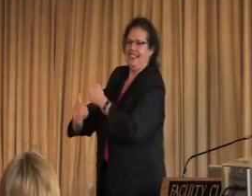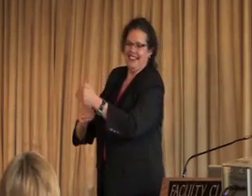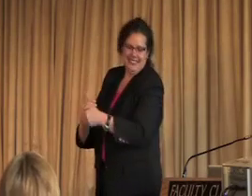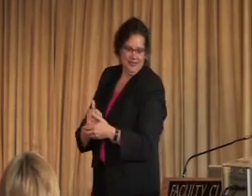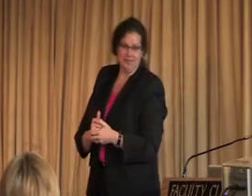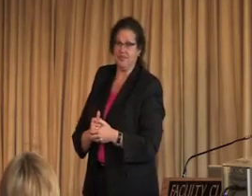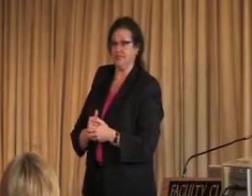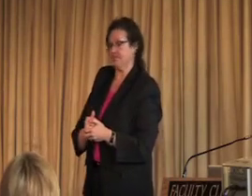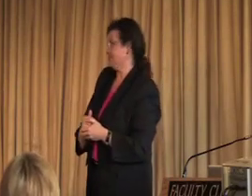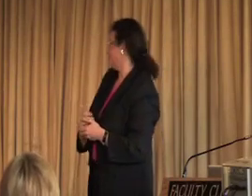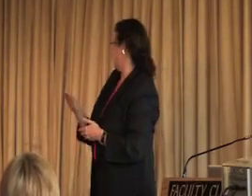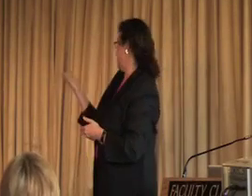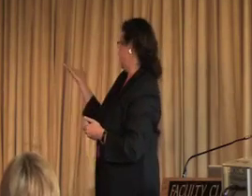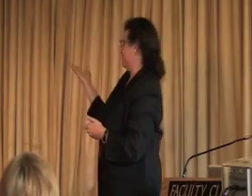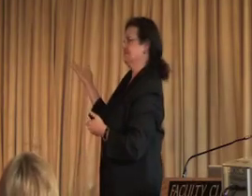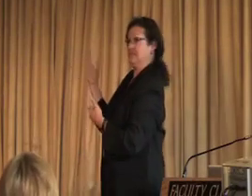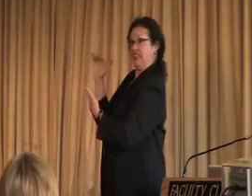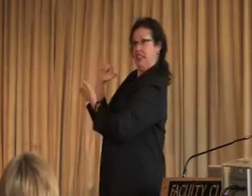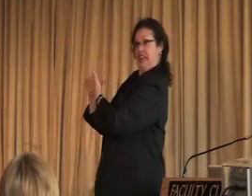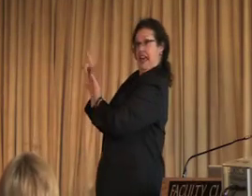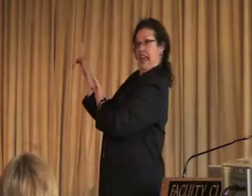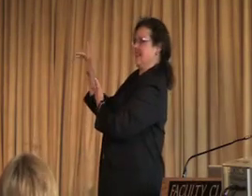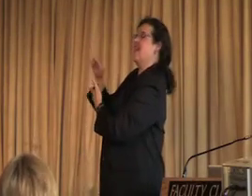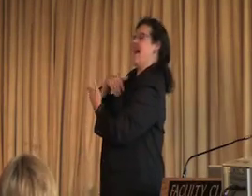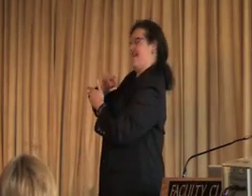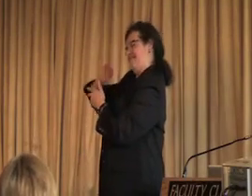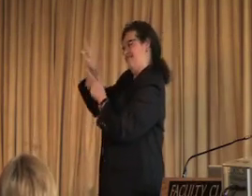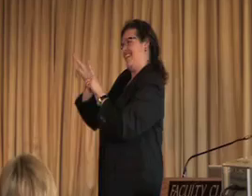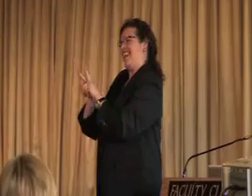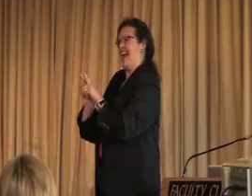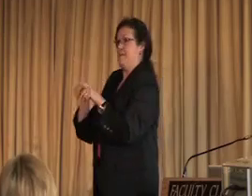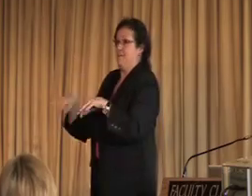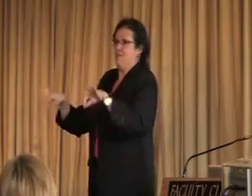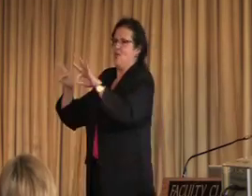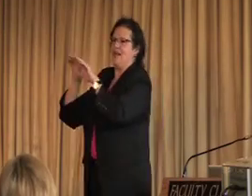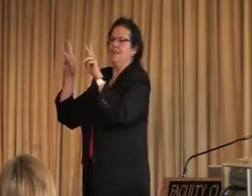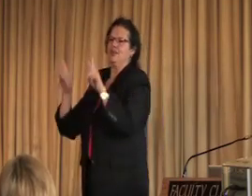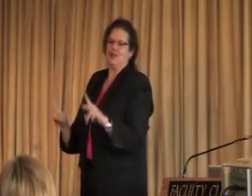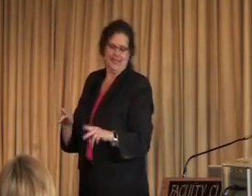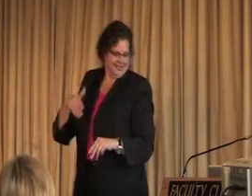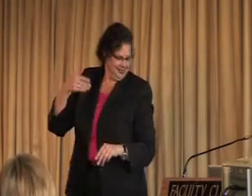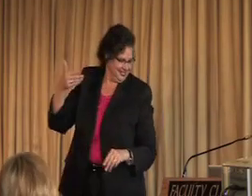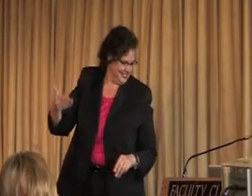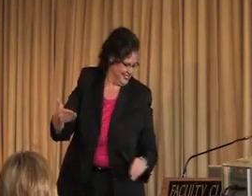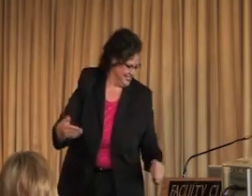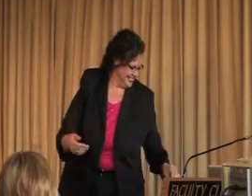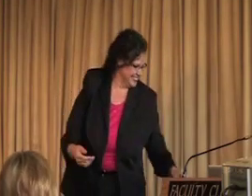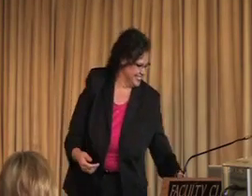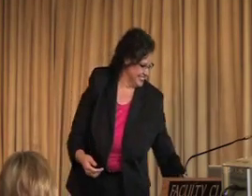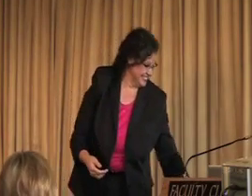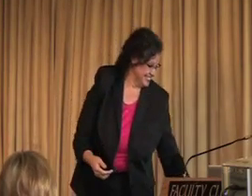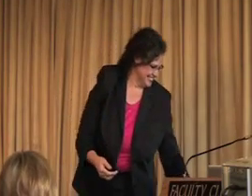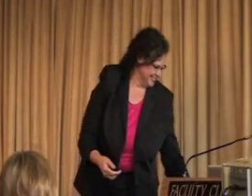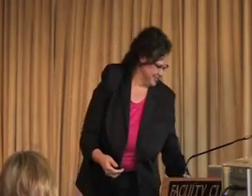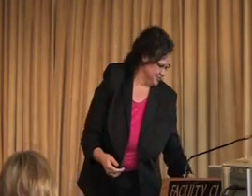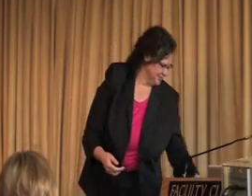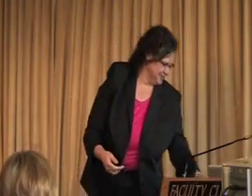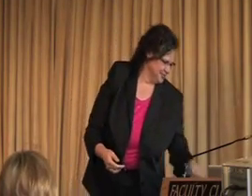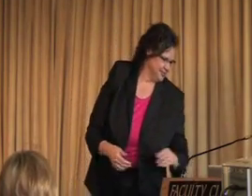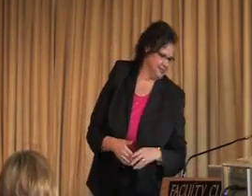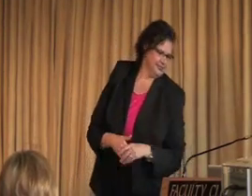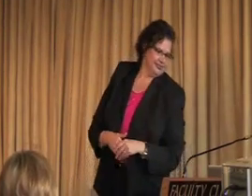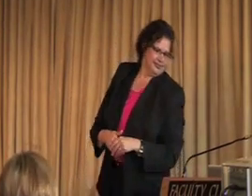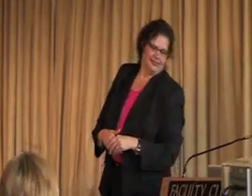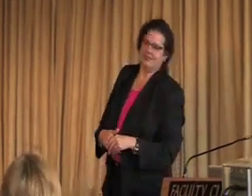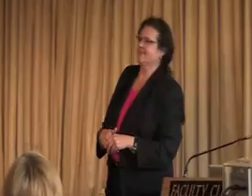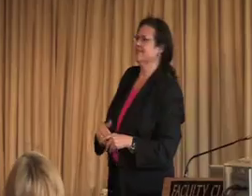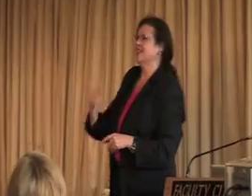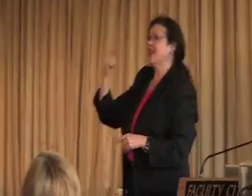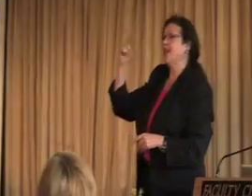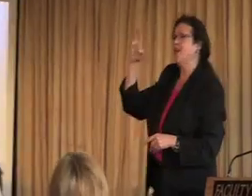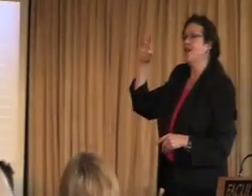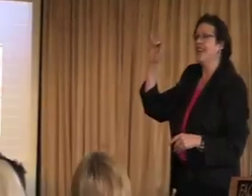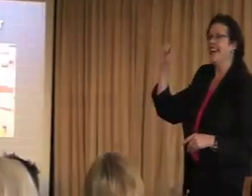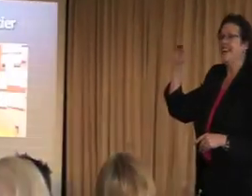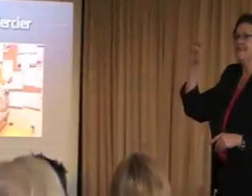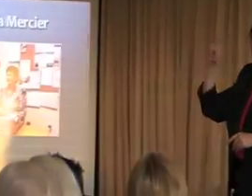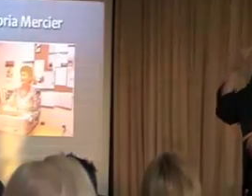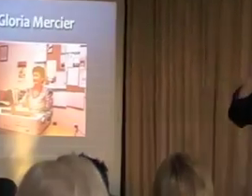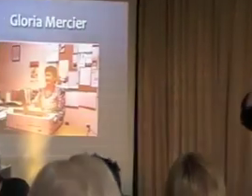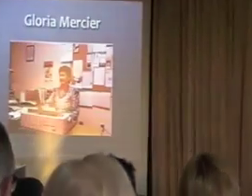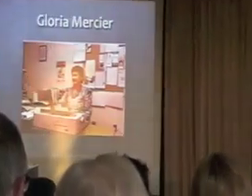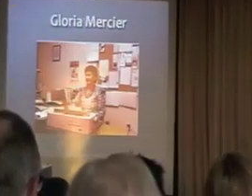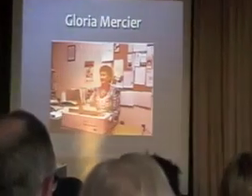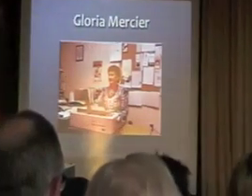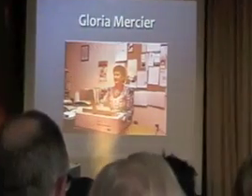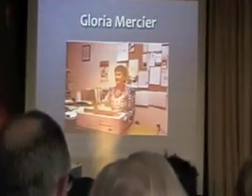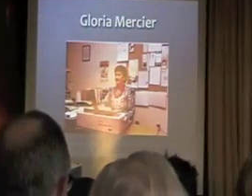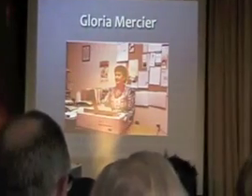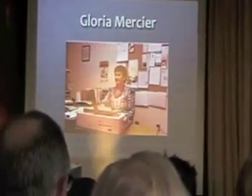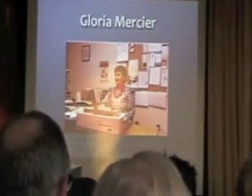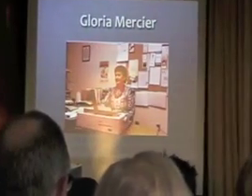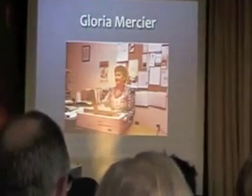up to accept your flowers, I'm asking, you Gloria, do you remember this picture? I recall